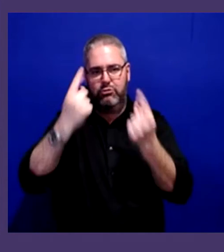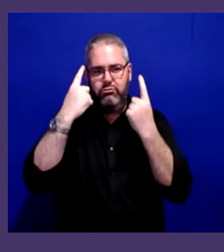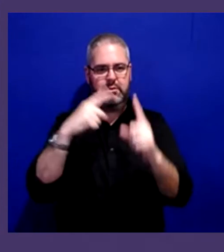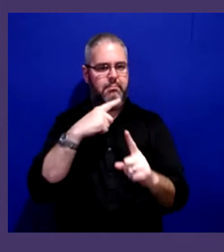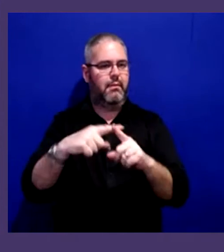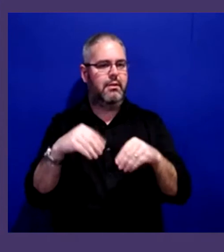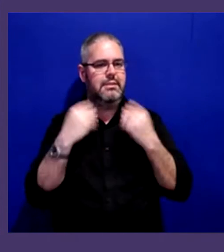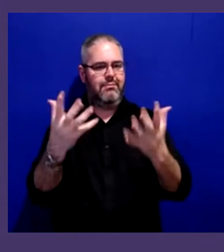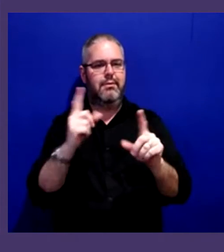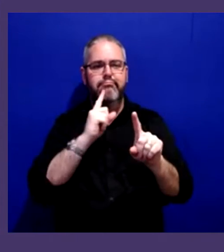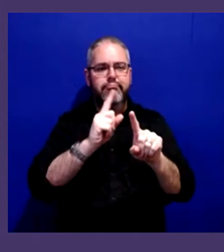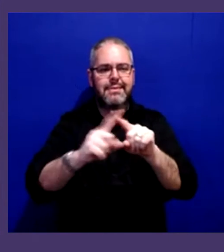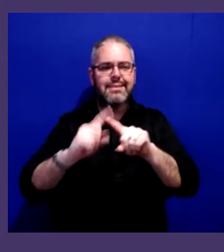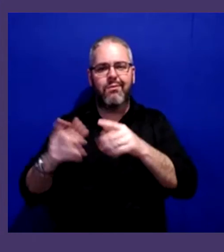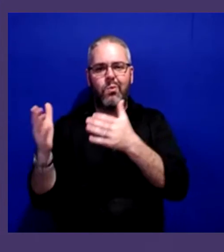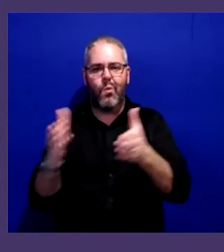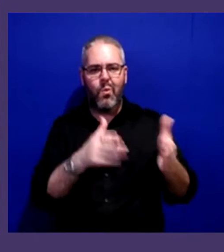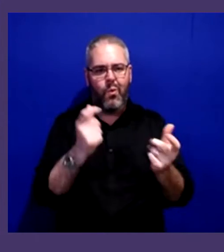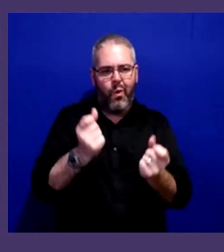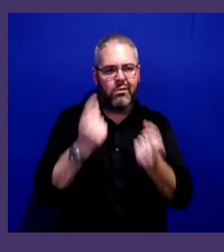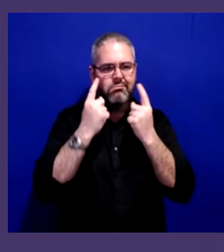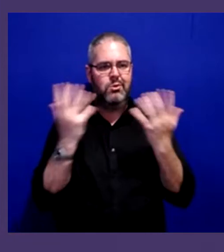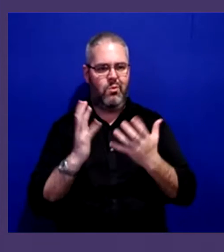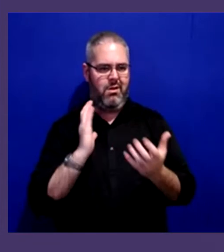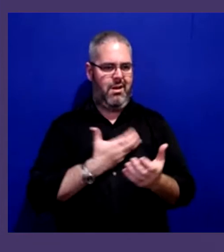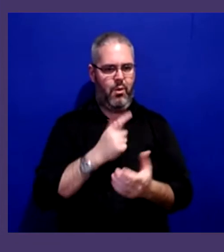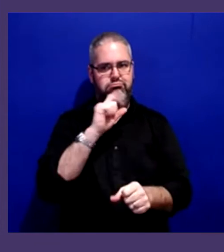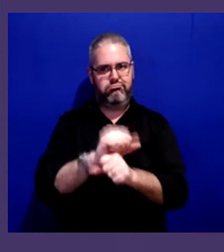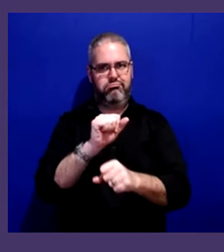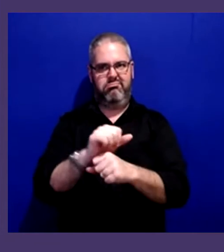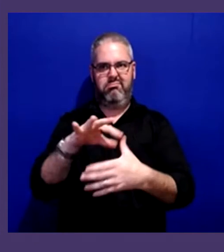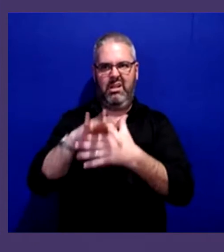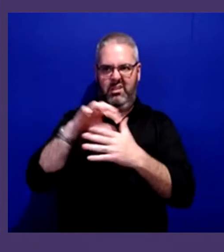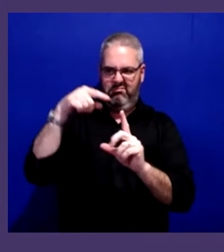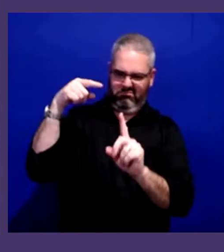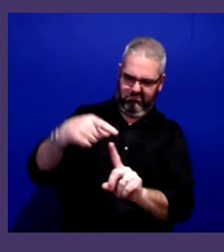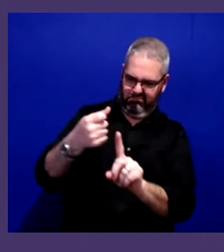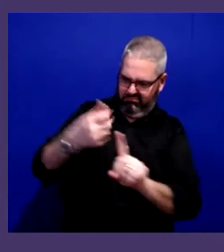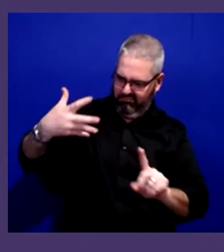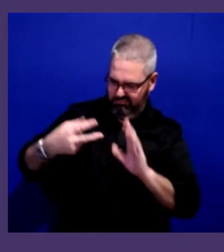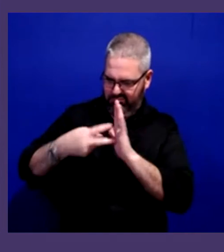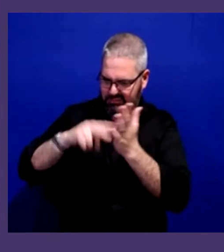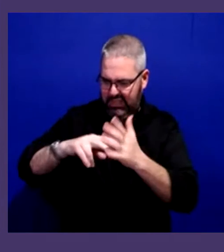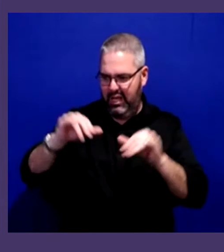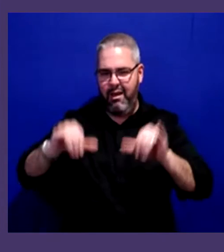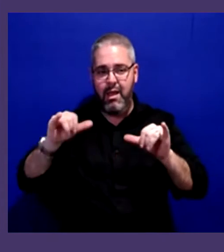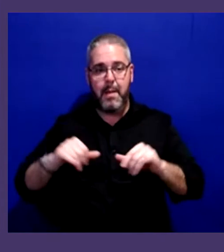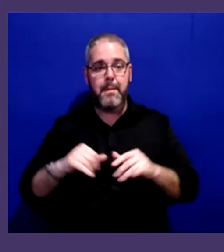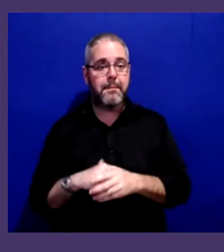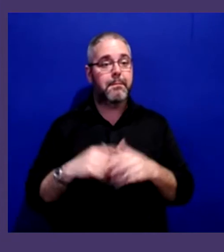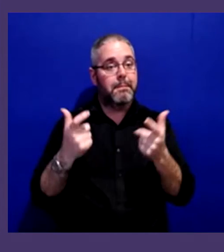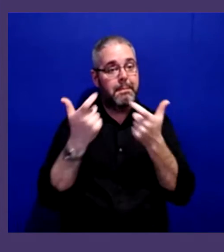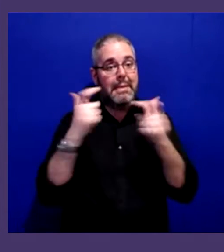understanding what our content is really about. A big one is also labeling icons.